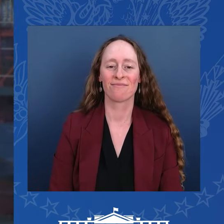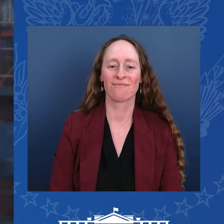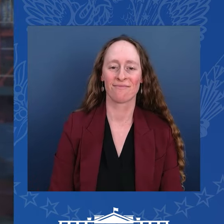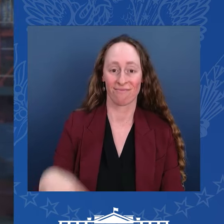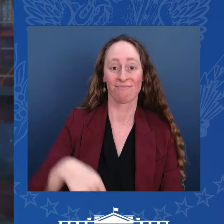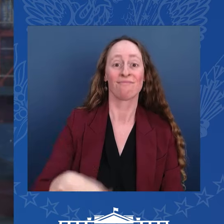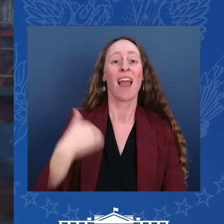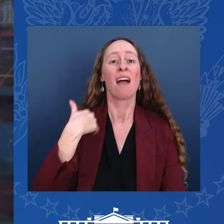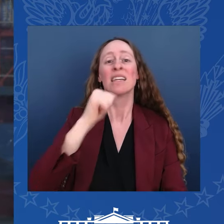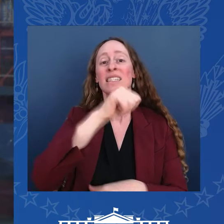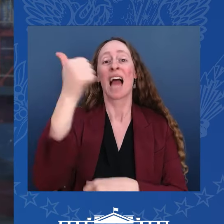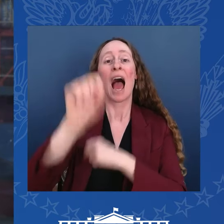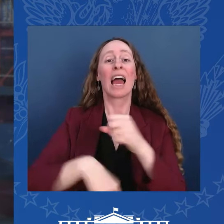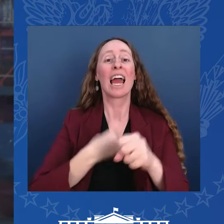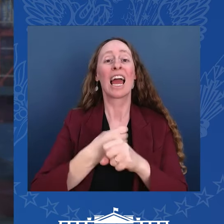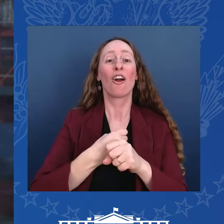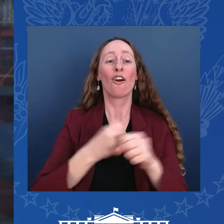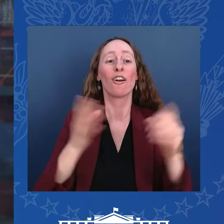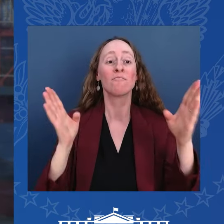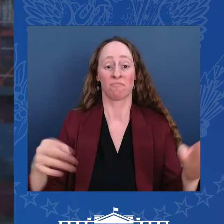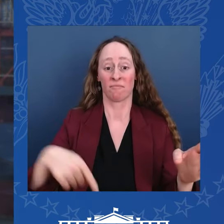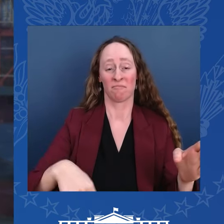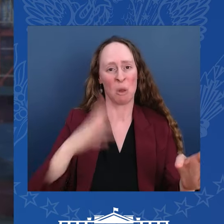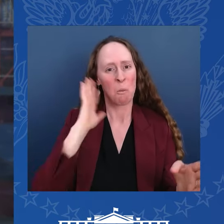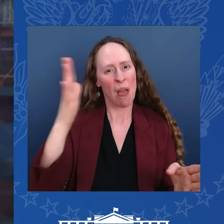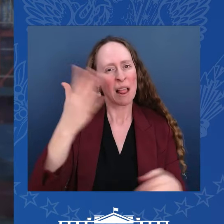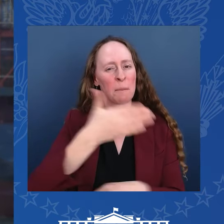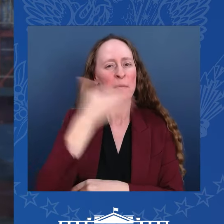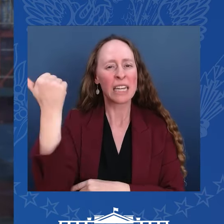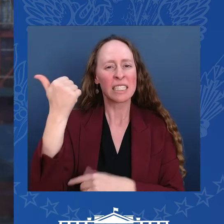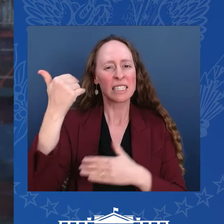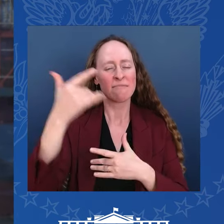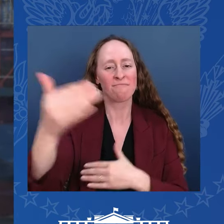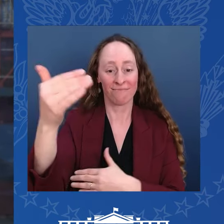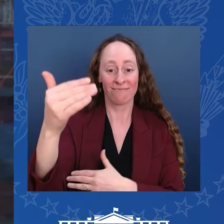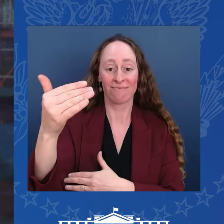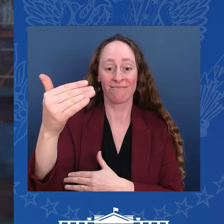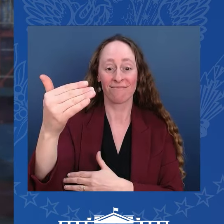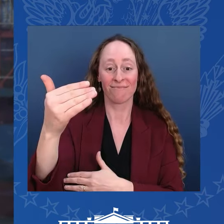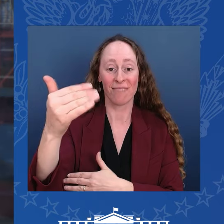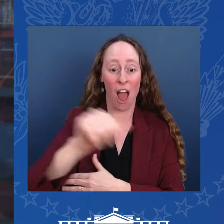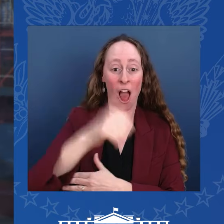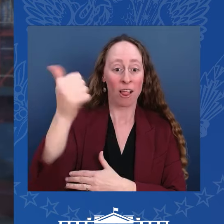are starting to believe it now. This is Maryland's decade. But the reason it is going to be Maryland's decade